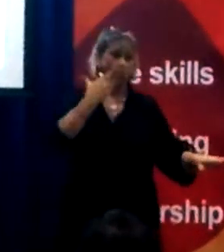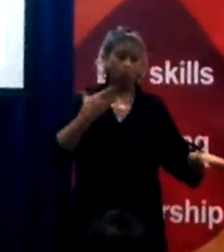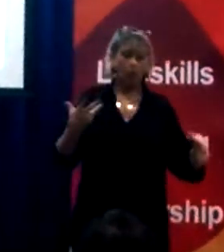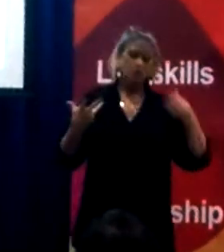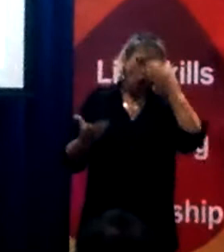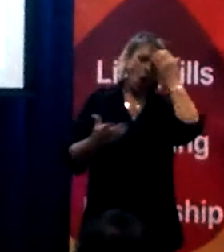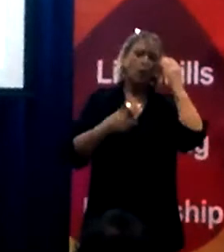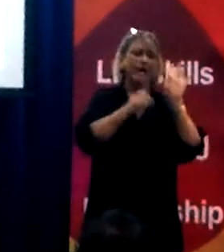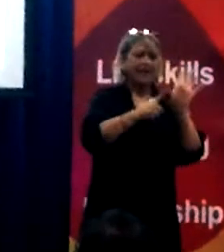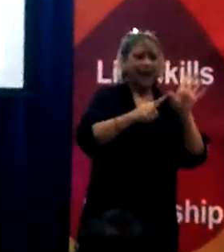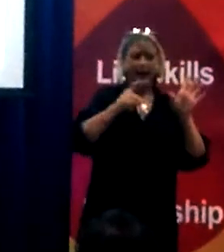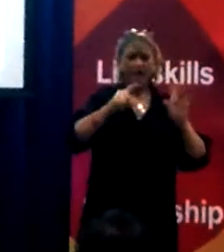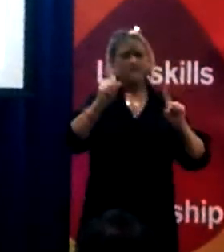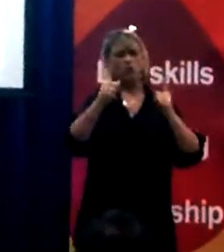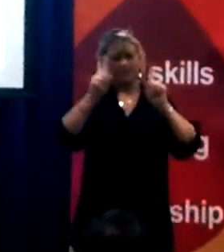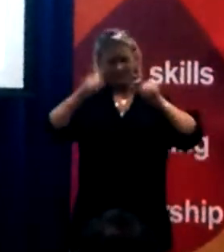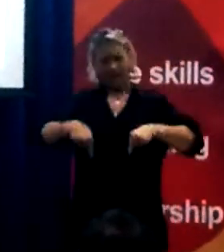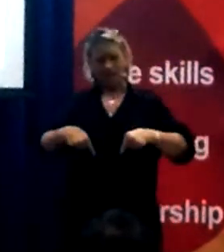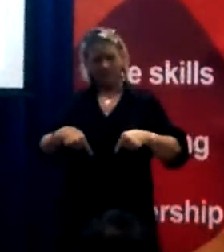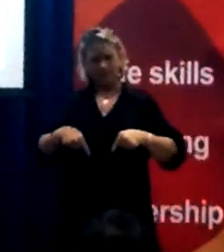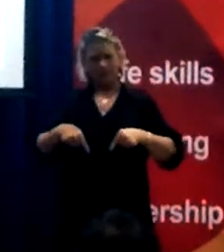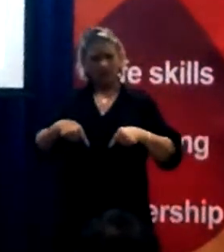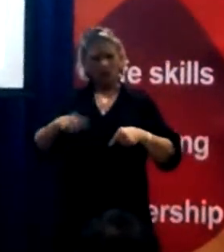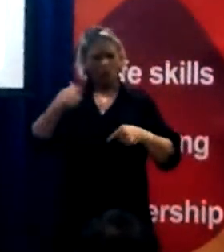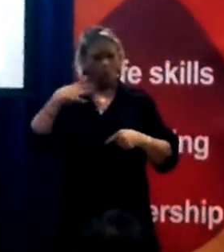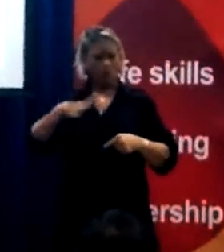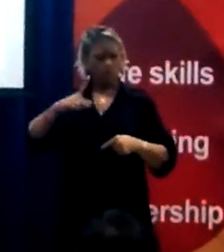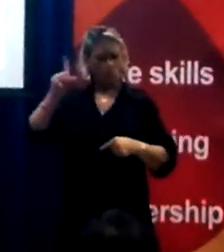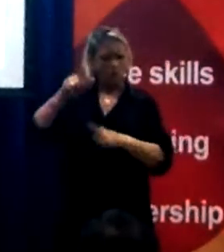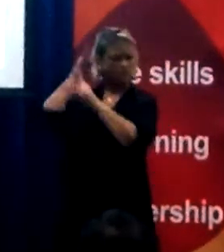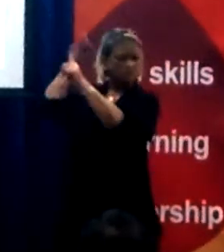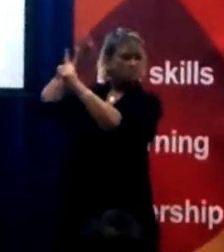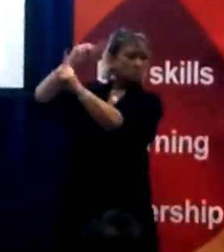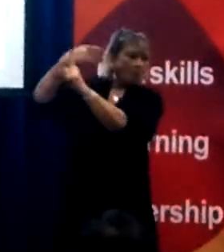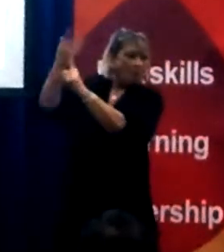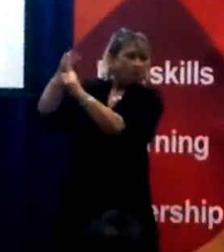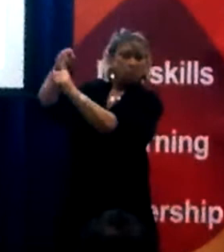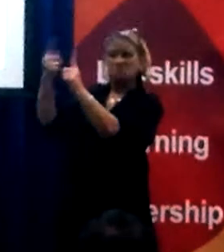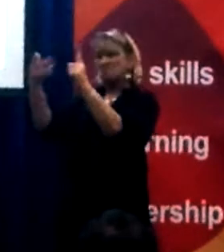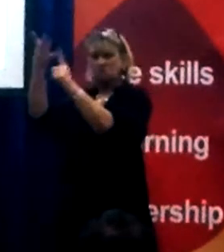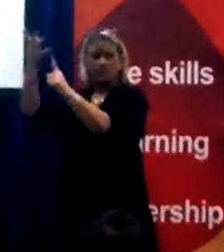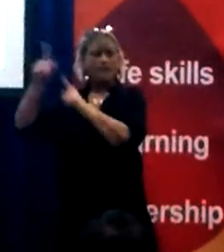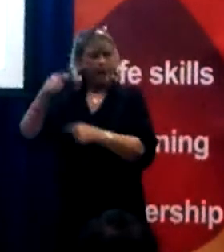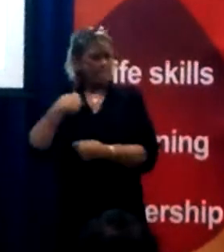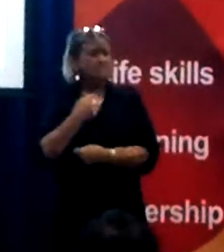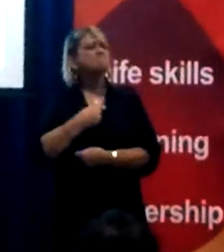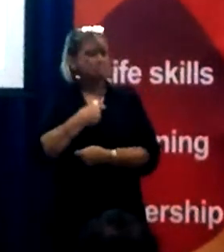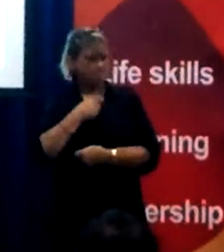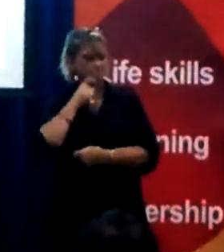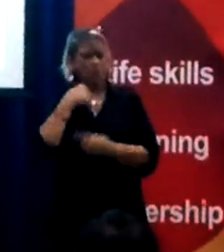When the YAC first formed, the goal of the group wasn’t very clear to us future members. However, YAC quickly became my linchpin in surviving the change